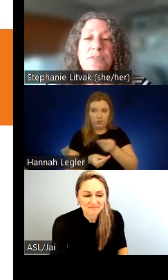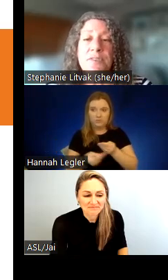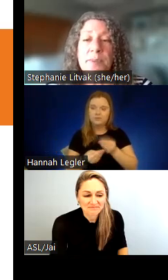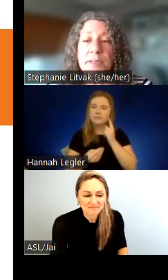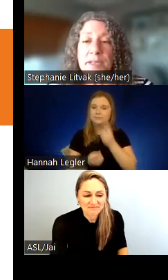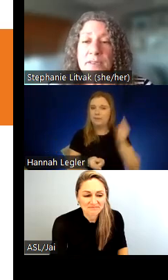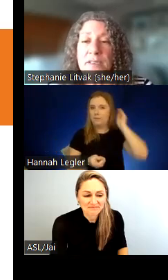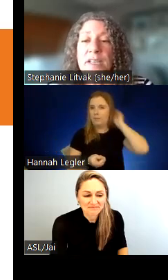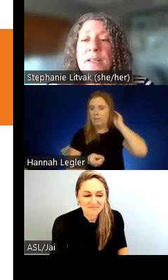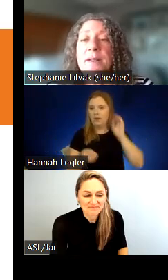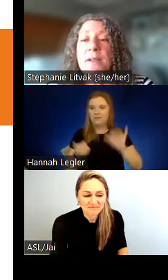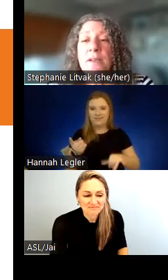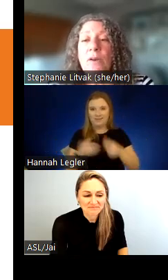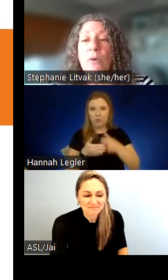disabilities.